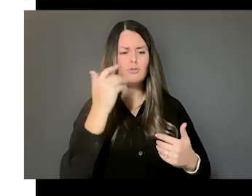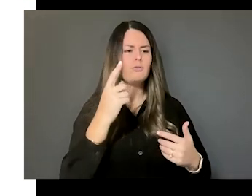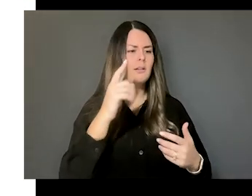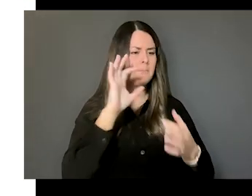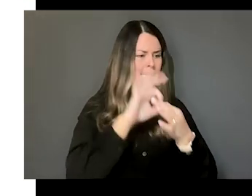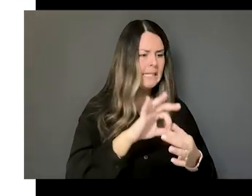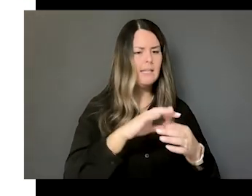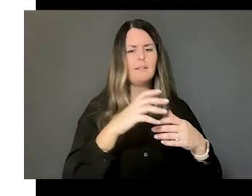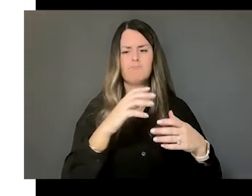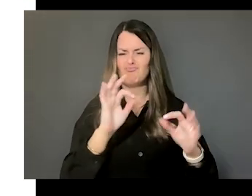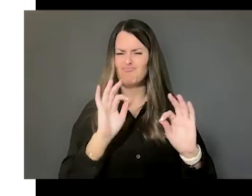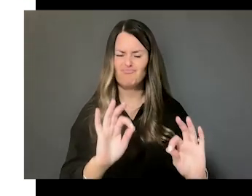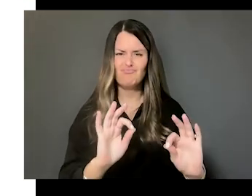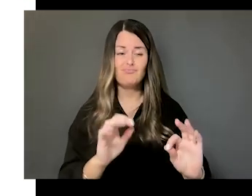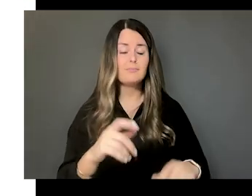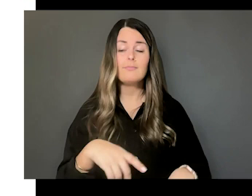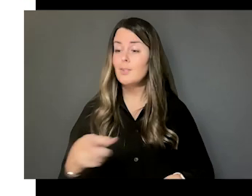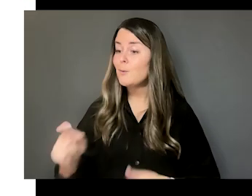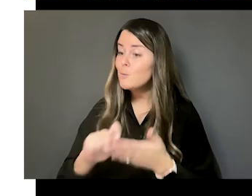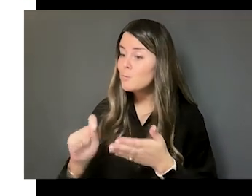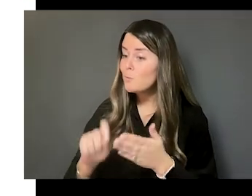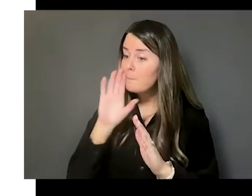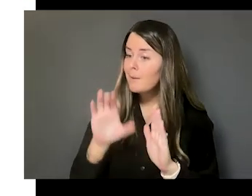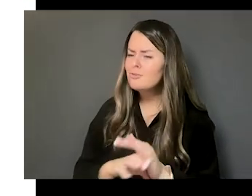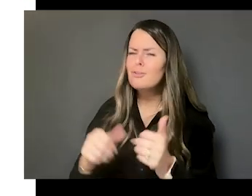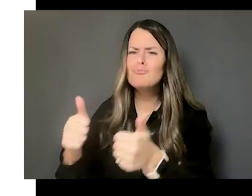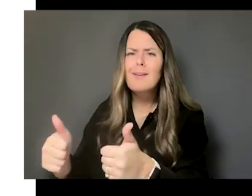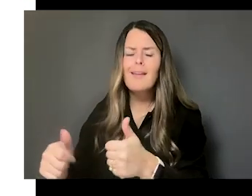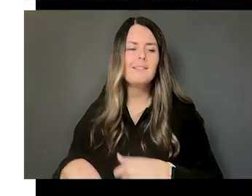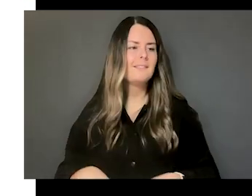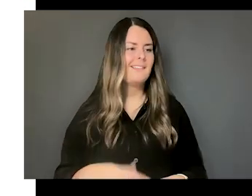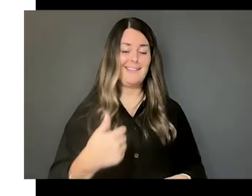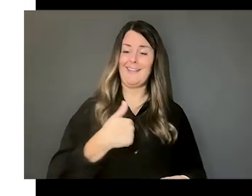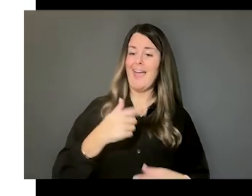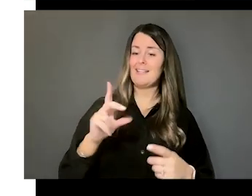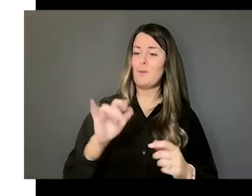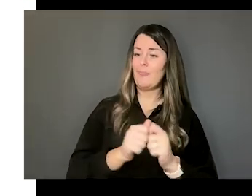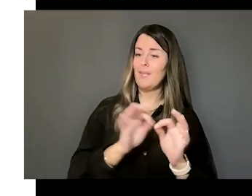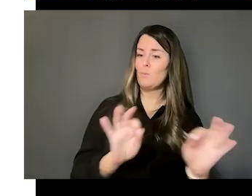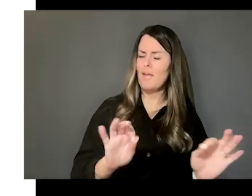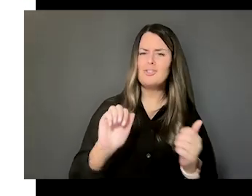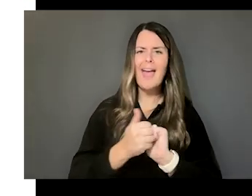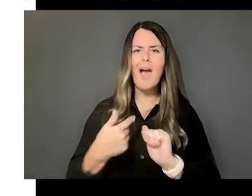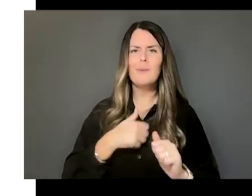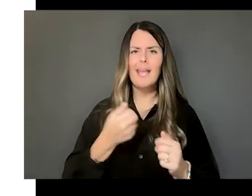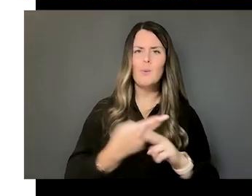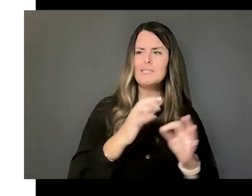I love that you drew a picture. That's a great way. I did it with an equation. How can we connect that thinking and having those